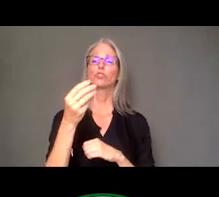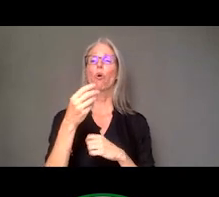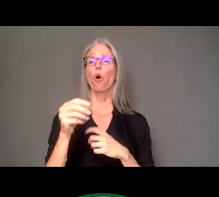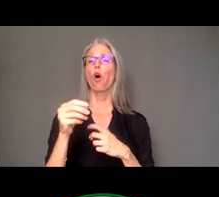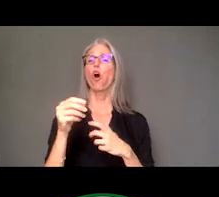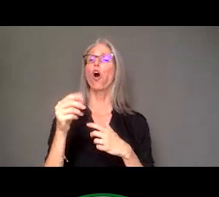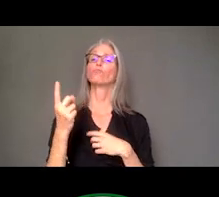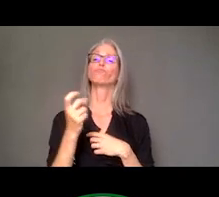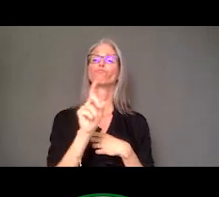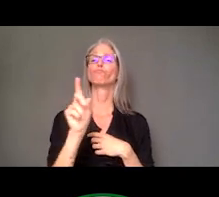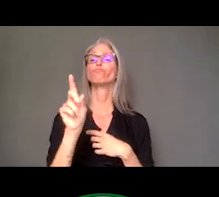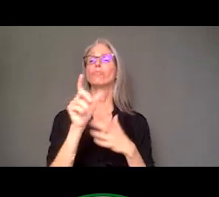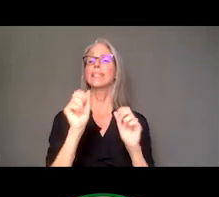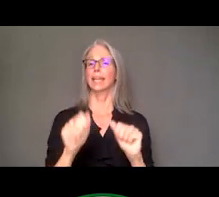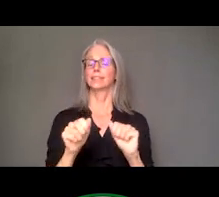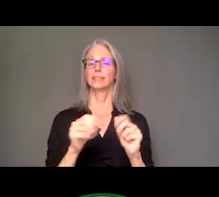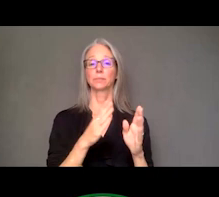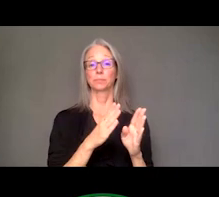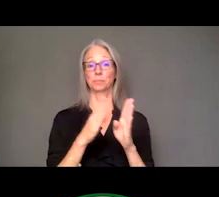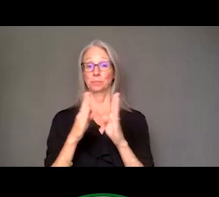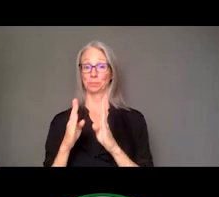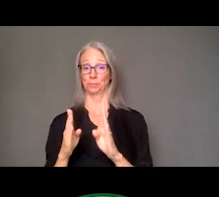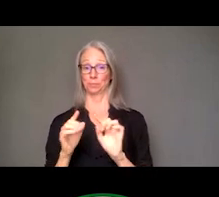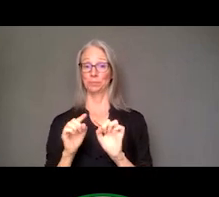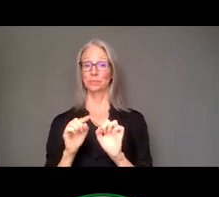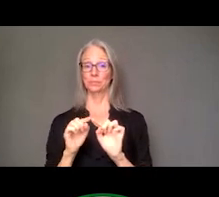who participated in the Patatlunde in Aiche.